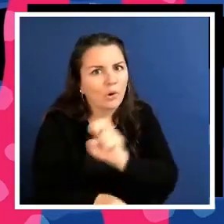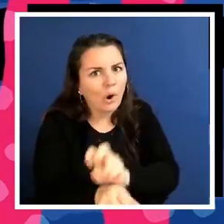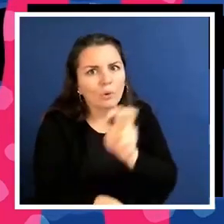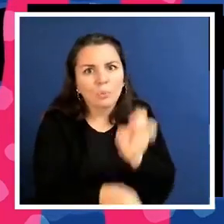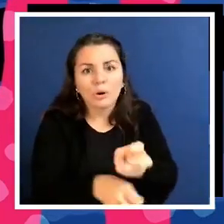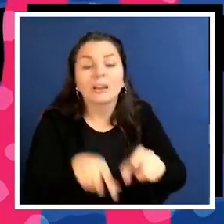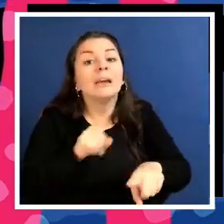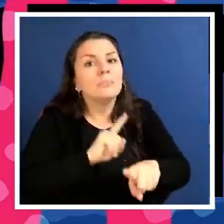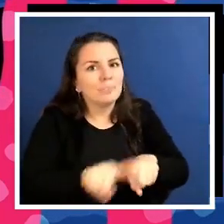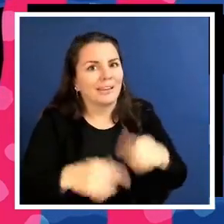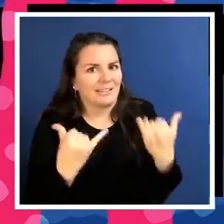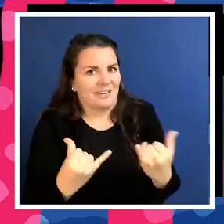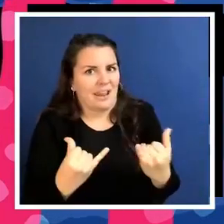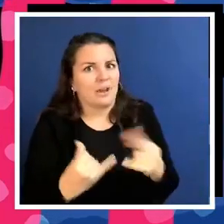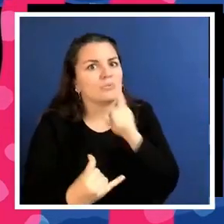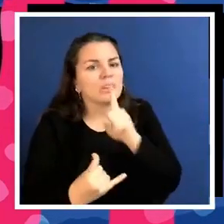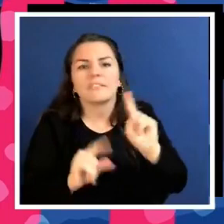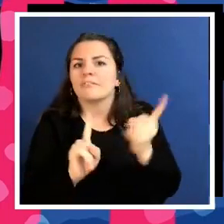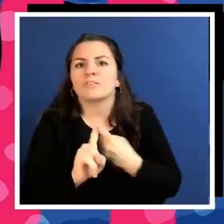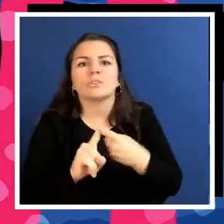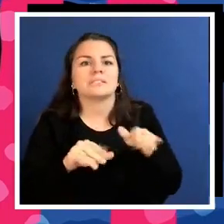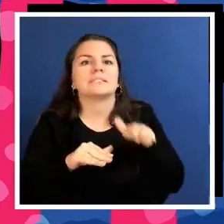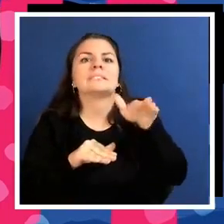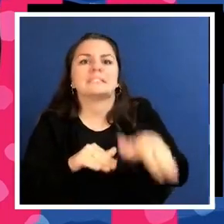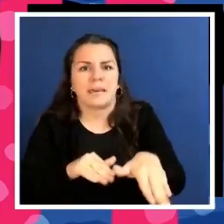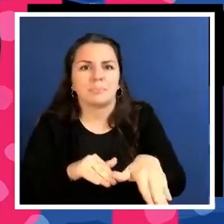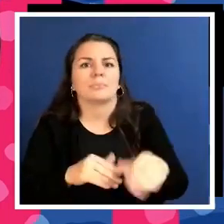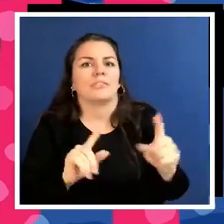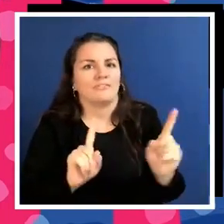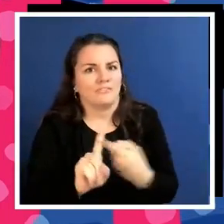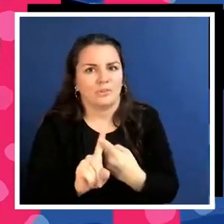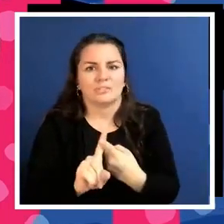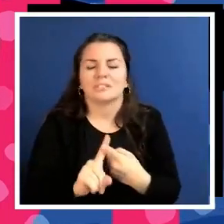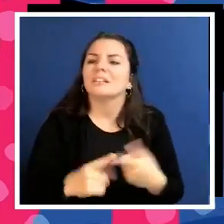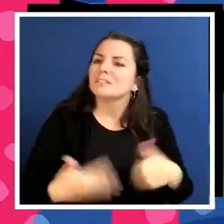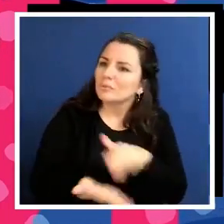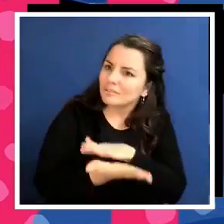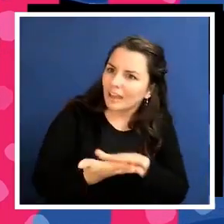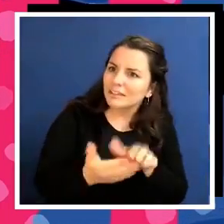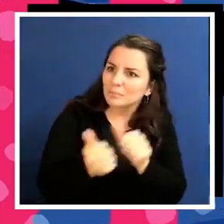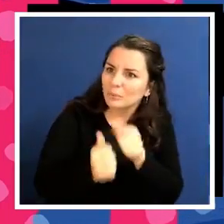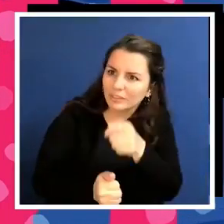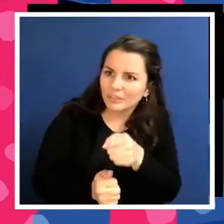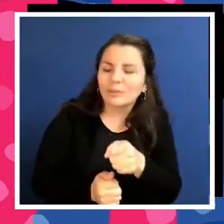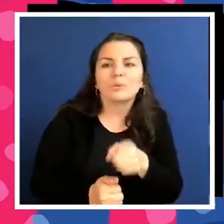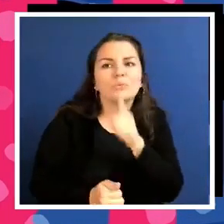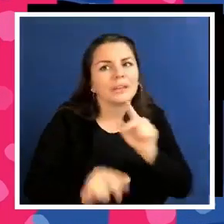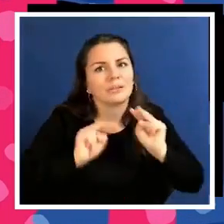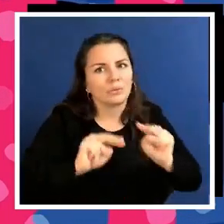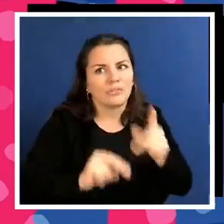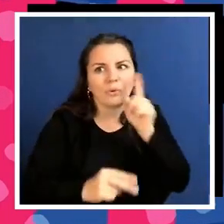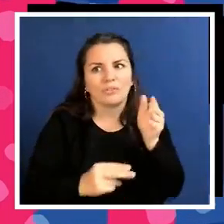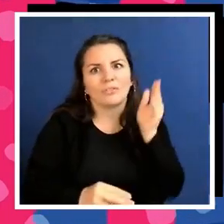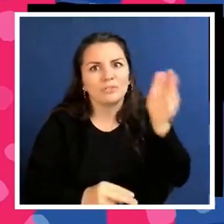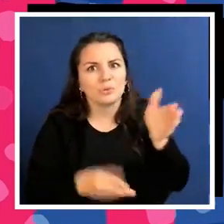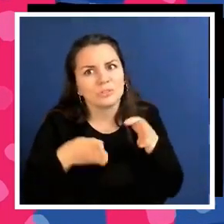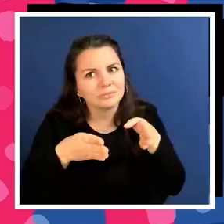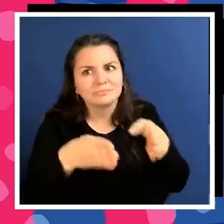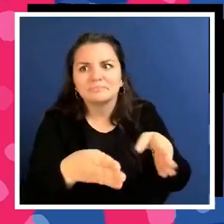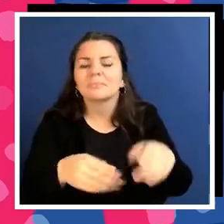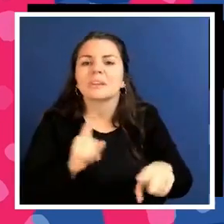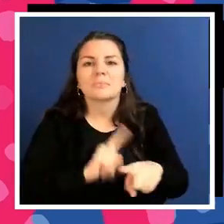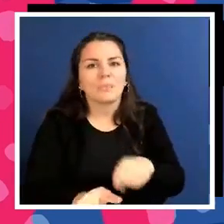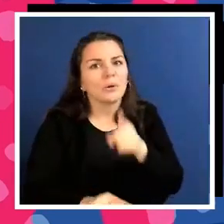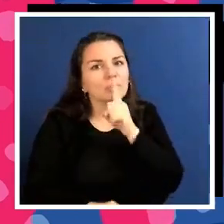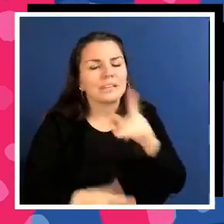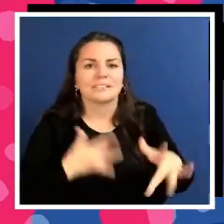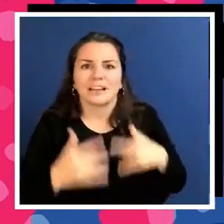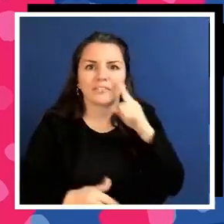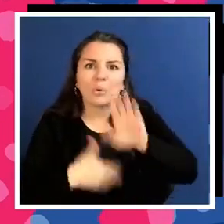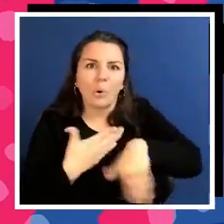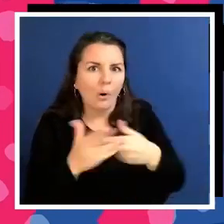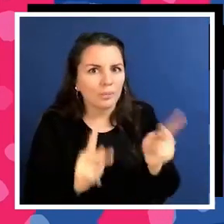PROJECT, COLOR OF CHANGE,